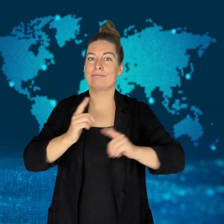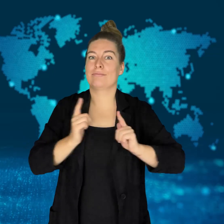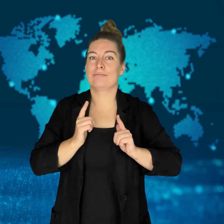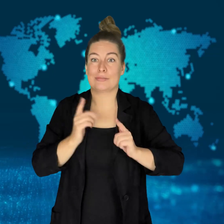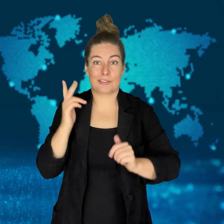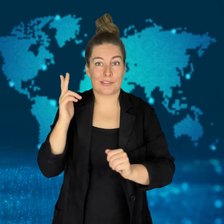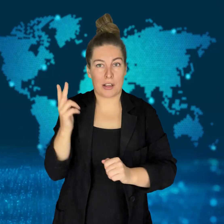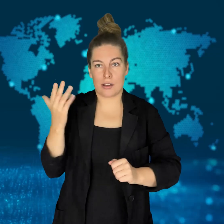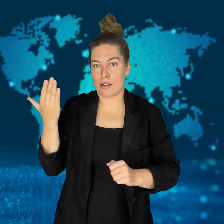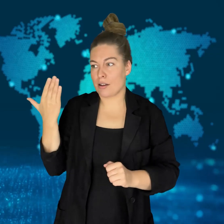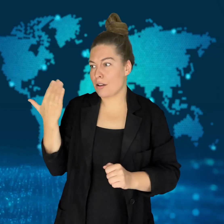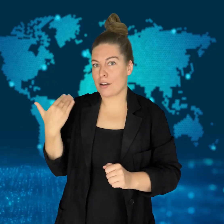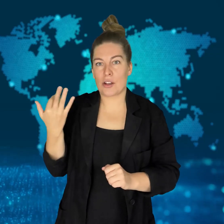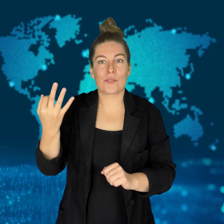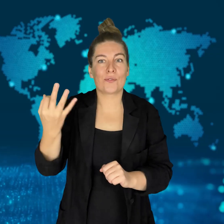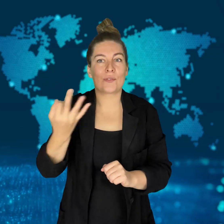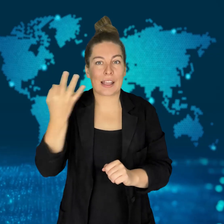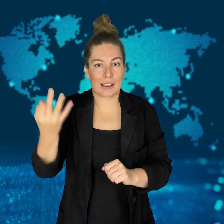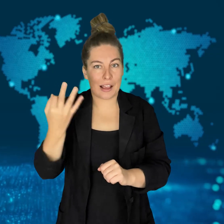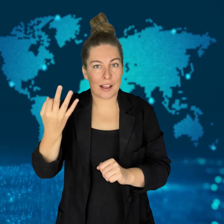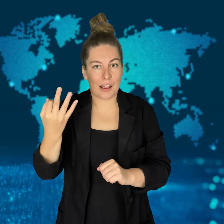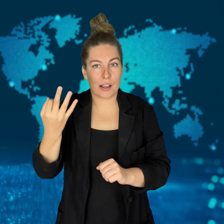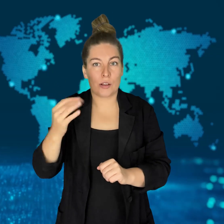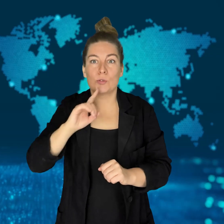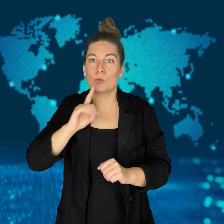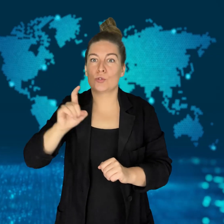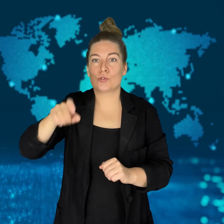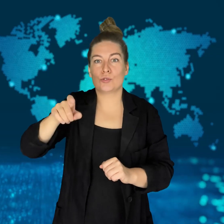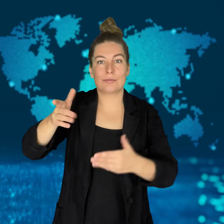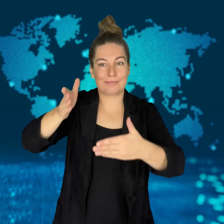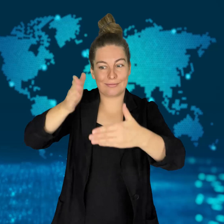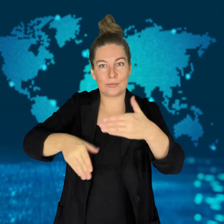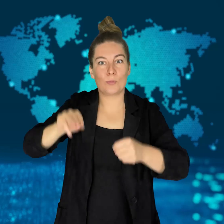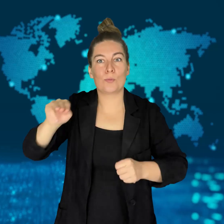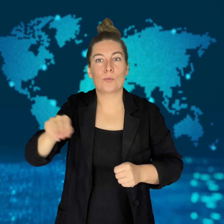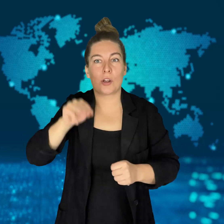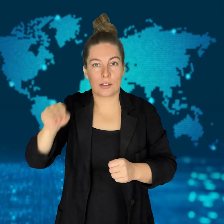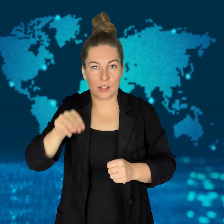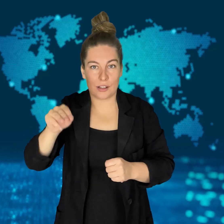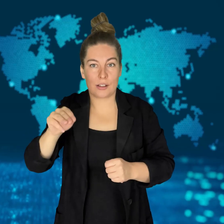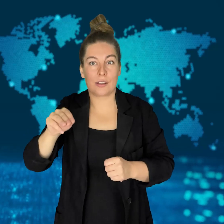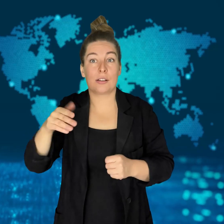and was scheduled to end on Monday.